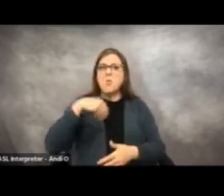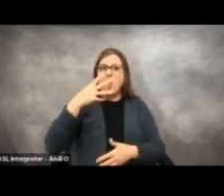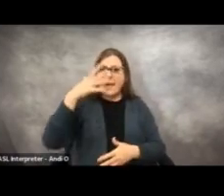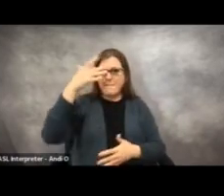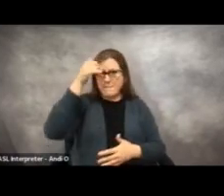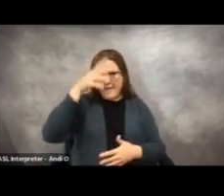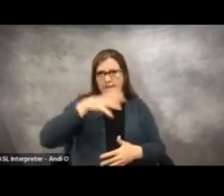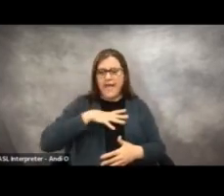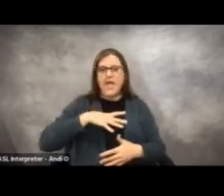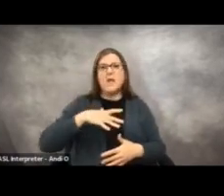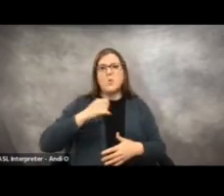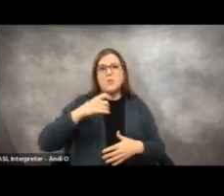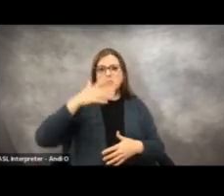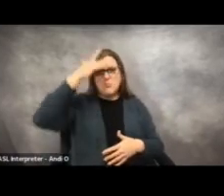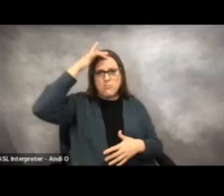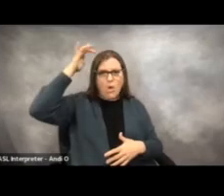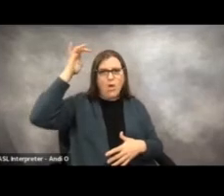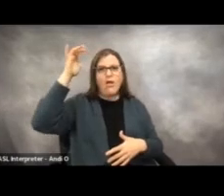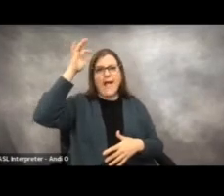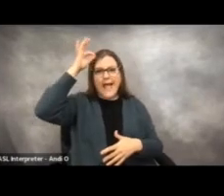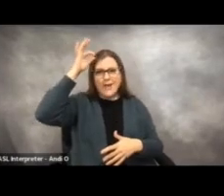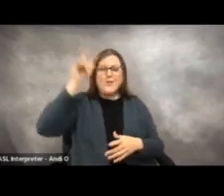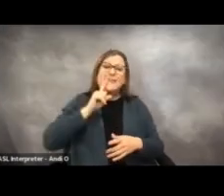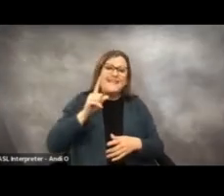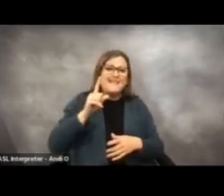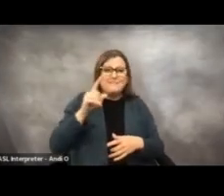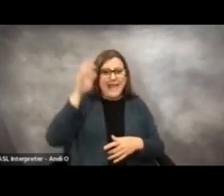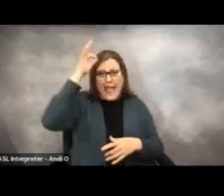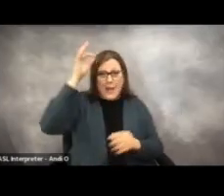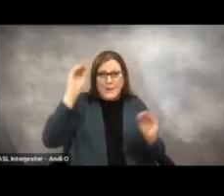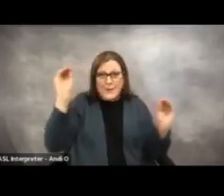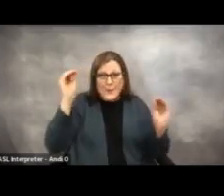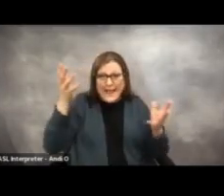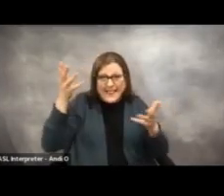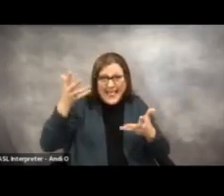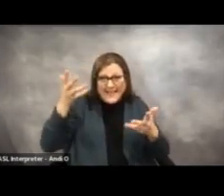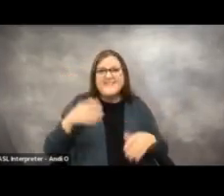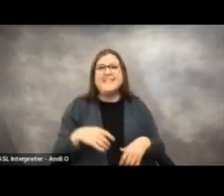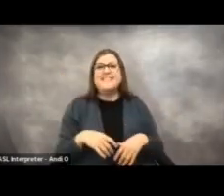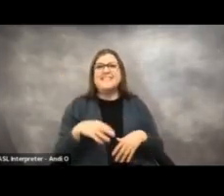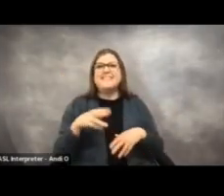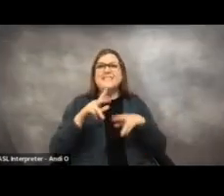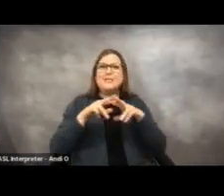hair, or probably more truthfully, not any hair, and a salt and pepper beard. And if